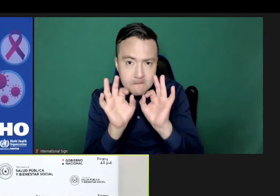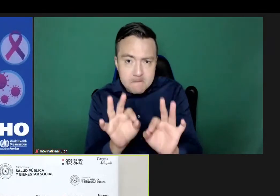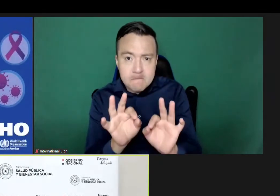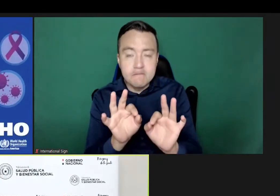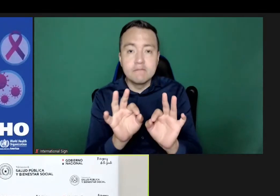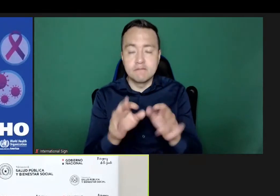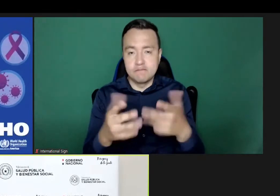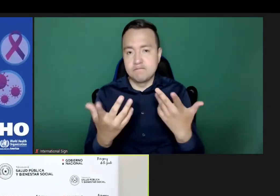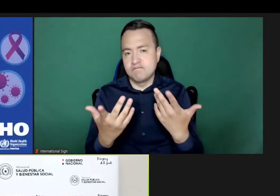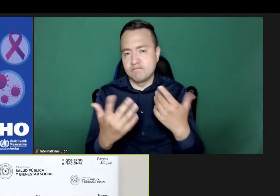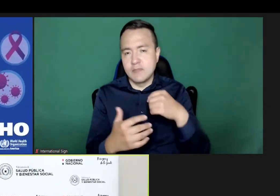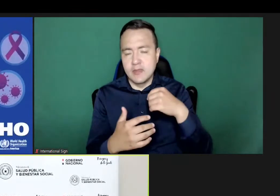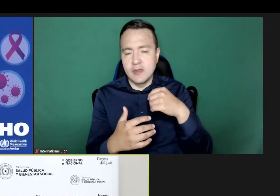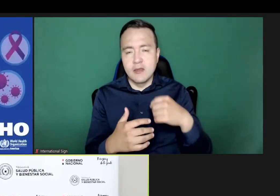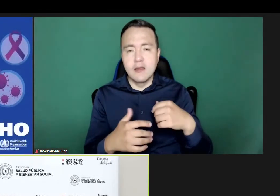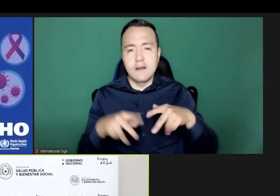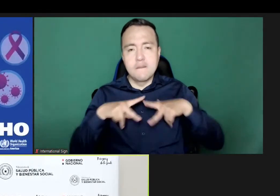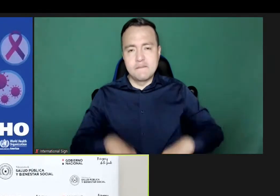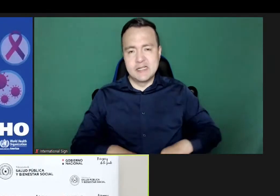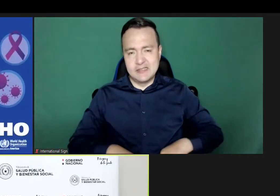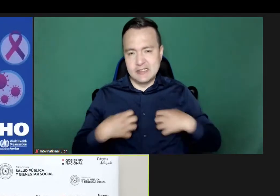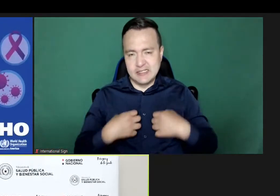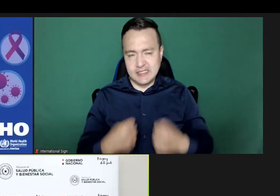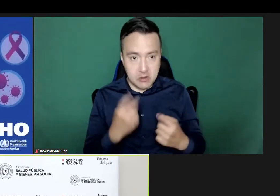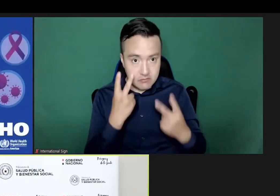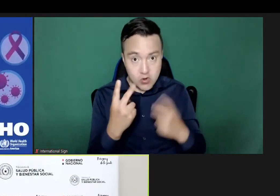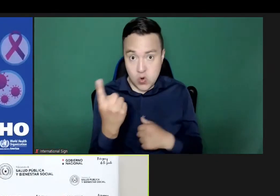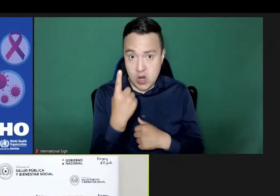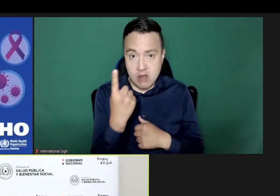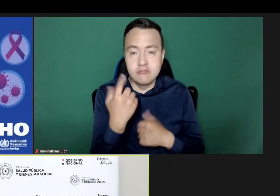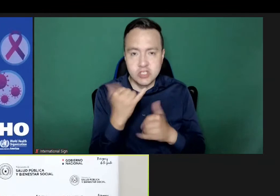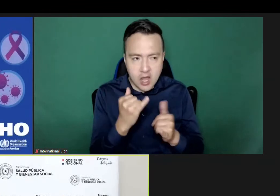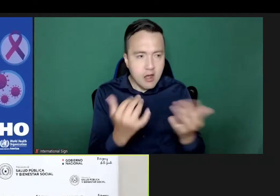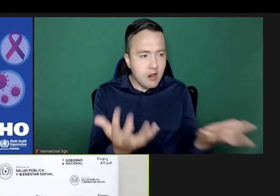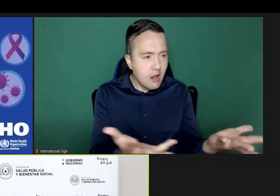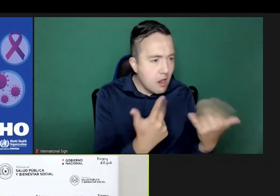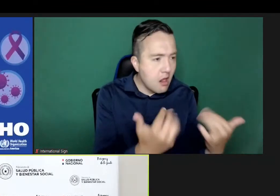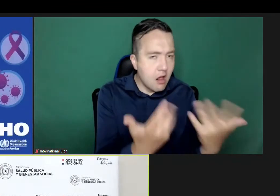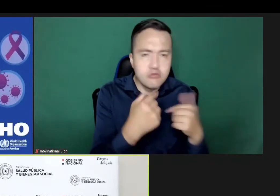Now, we have shared